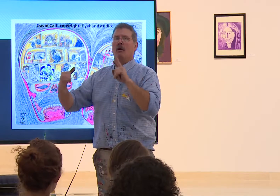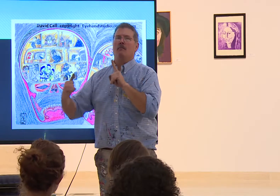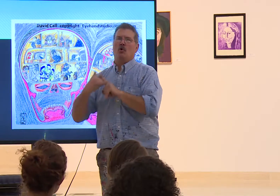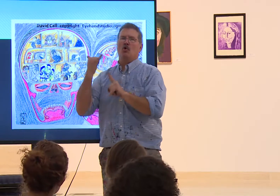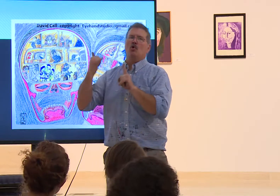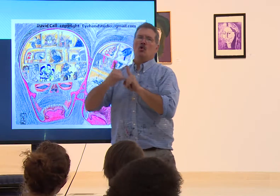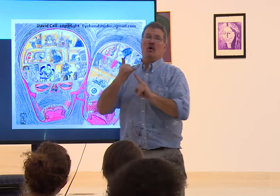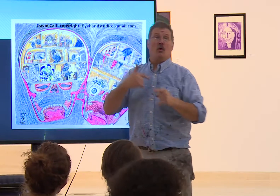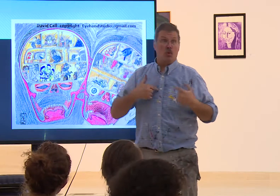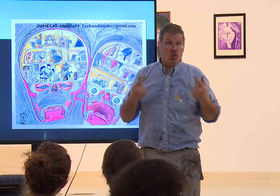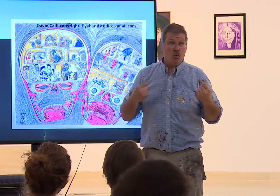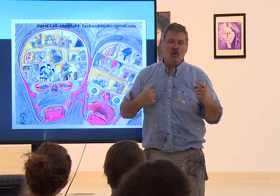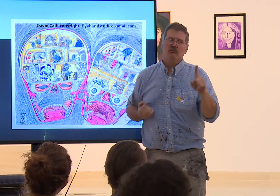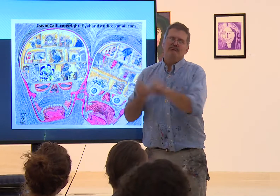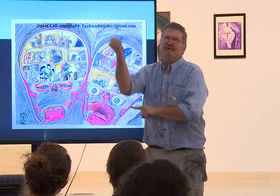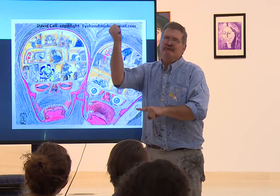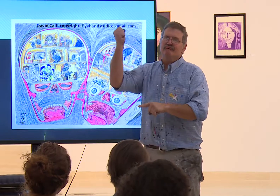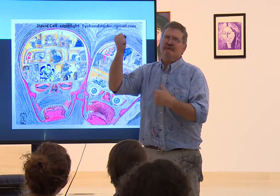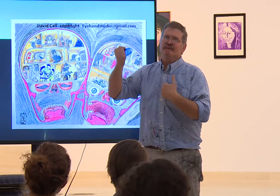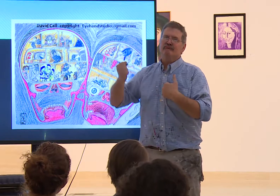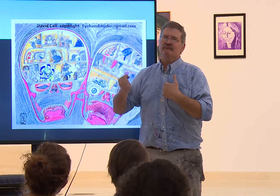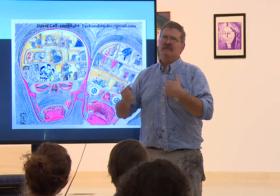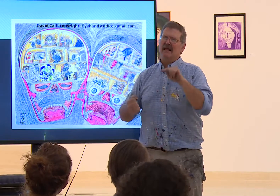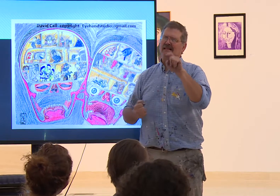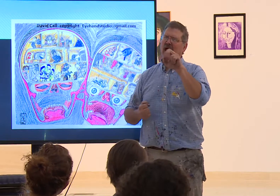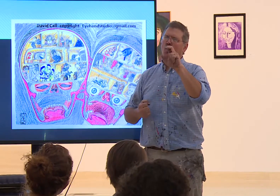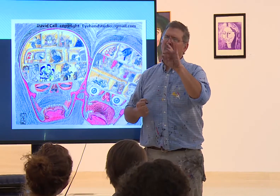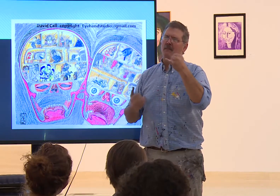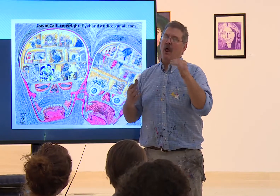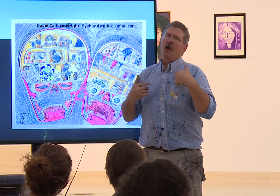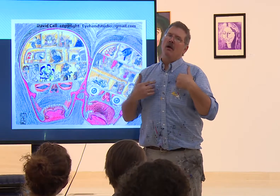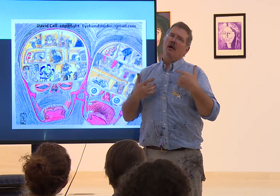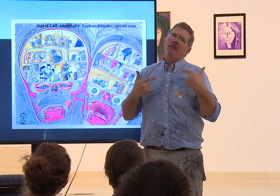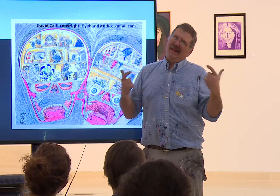that idea of oralism, the bullying that I've gone through,